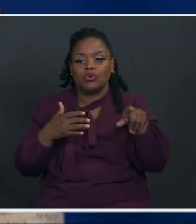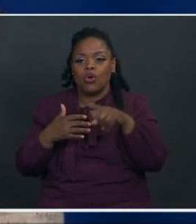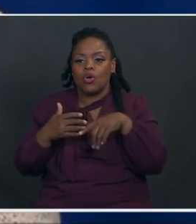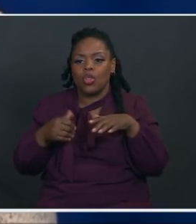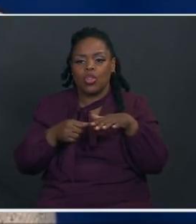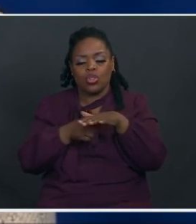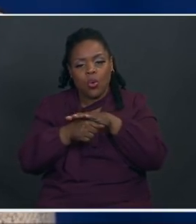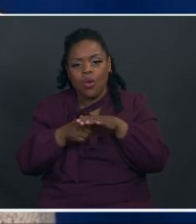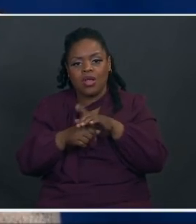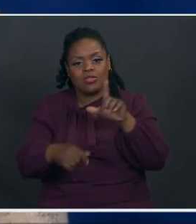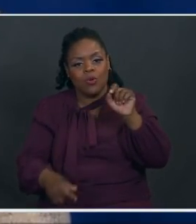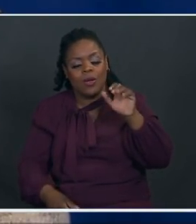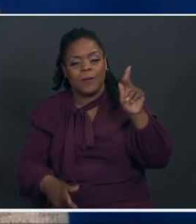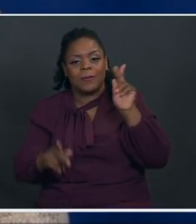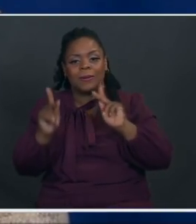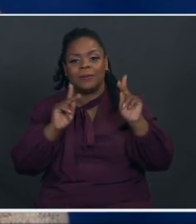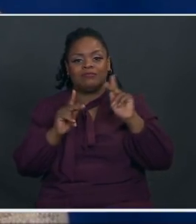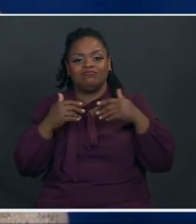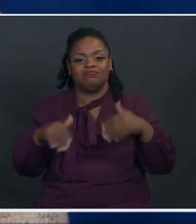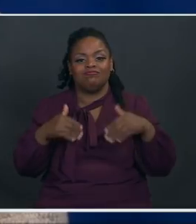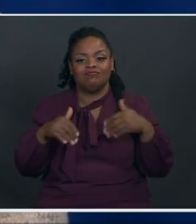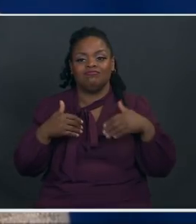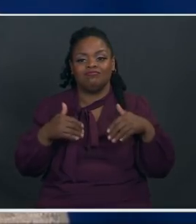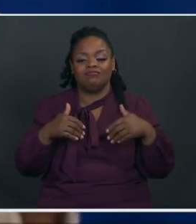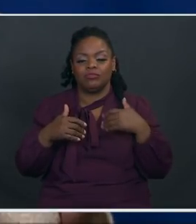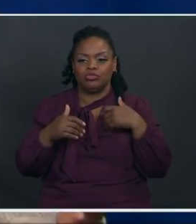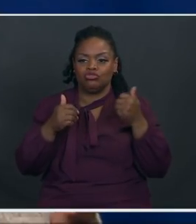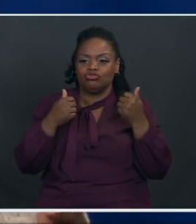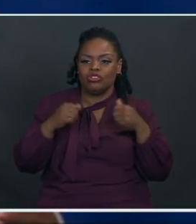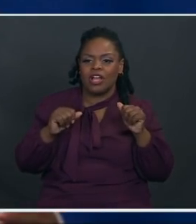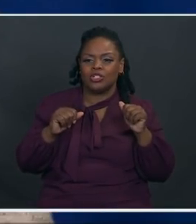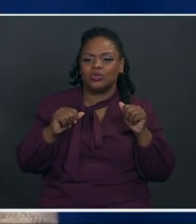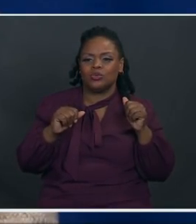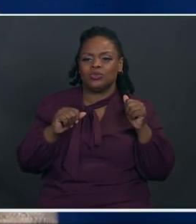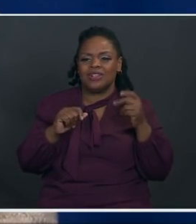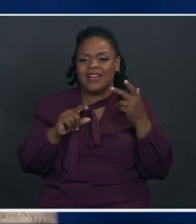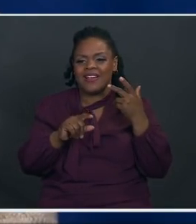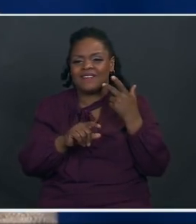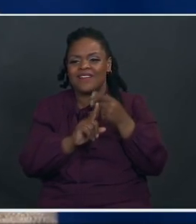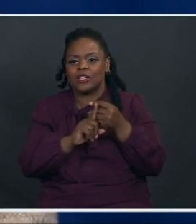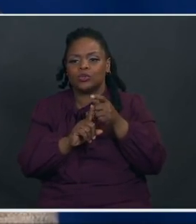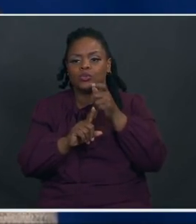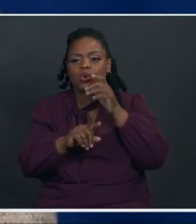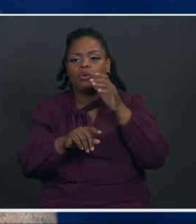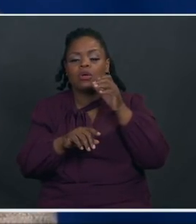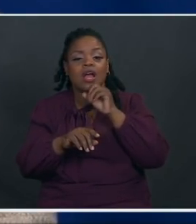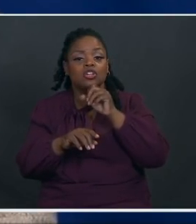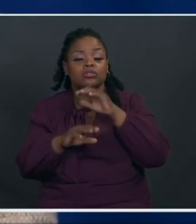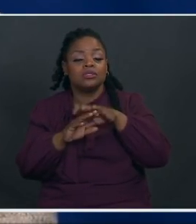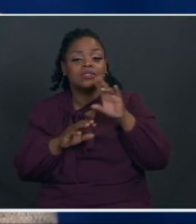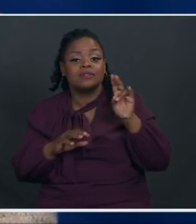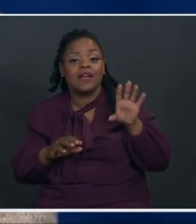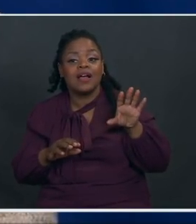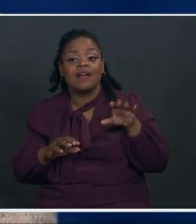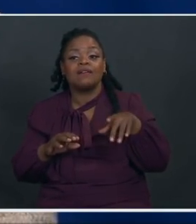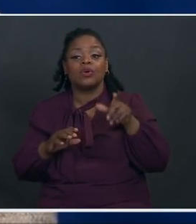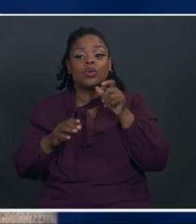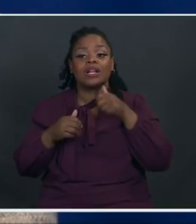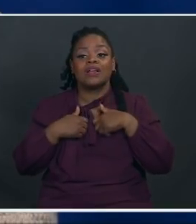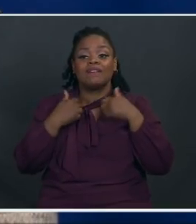who are making those pushes to get to those who are over 75, you know, who are in affordable housing communities, who are bringing vaccine to people,